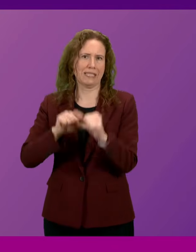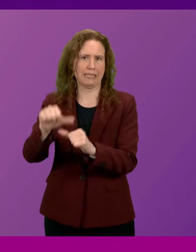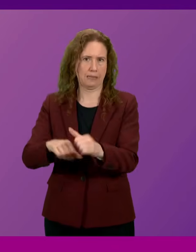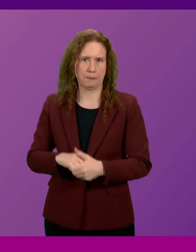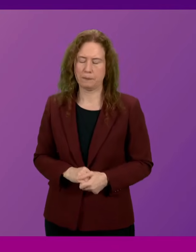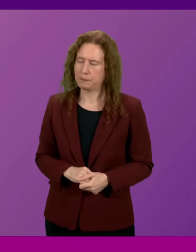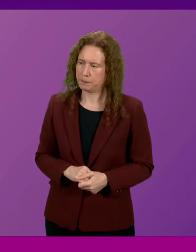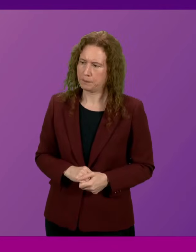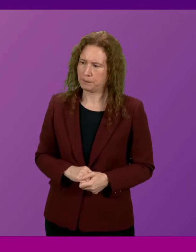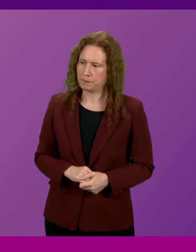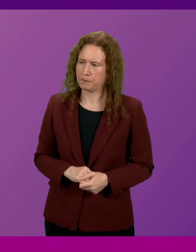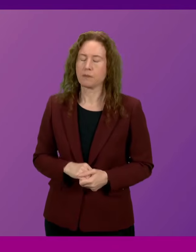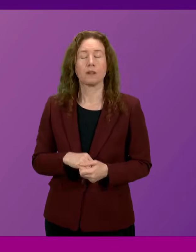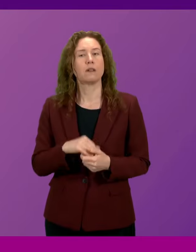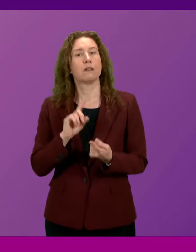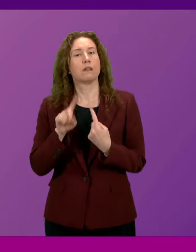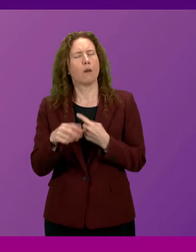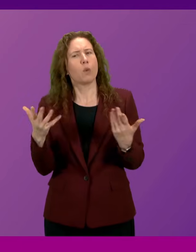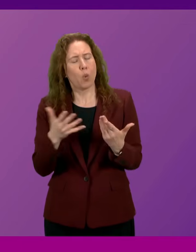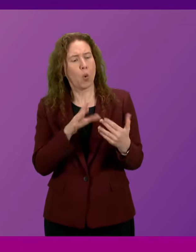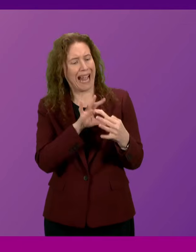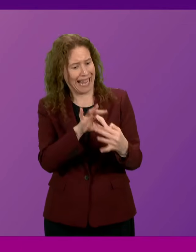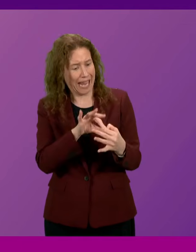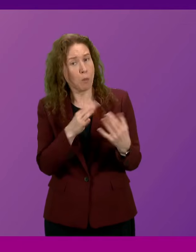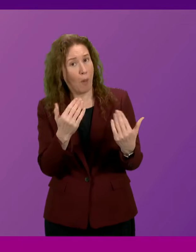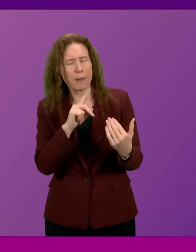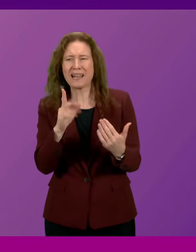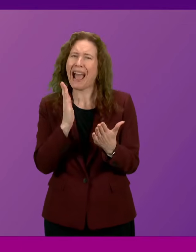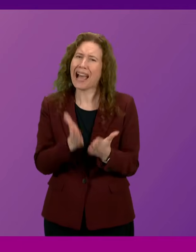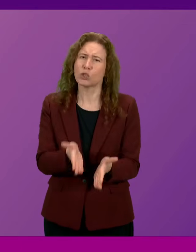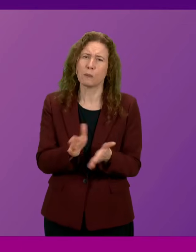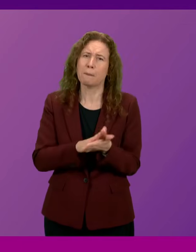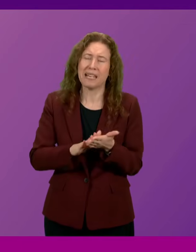Of course, the engagement is welcome, but it has to be meaningful. Plea deals are not the only part